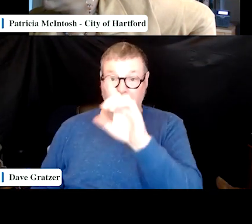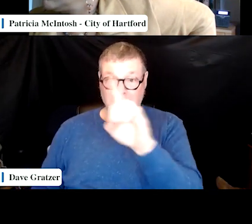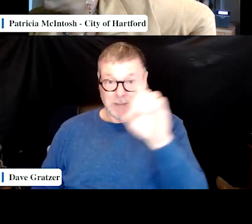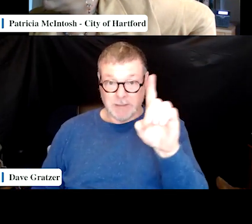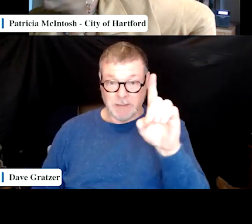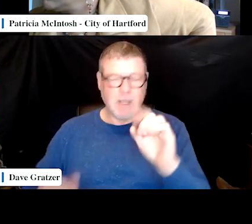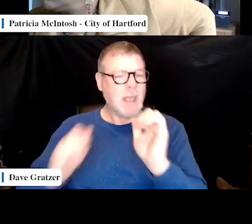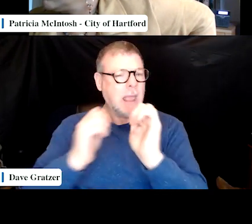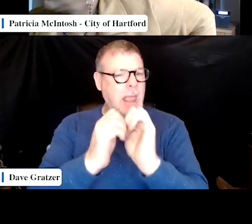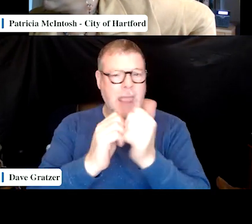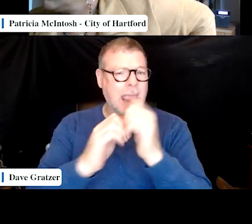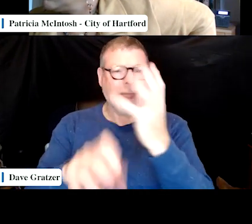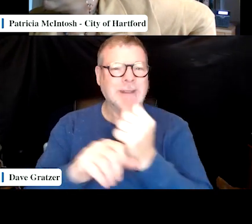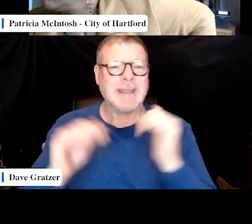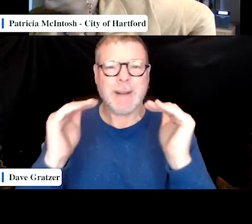how do you get the peer support certification?